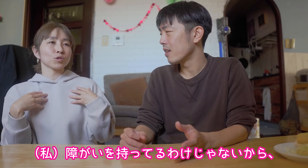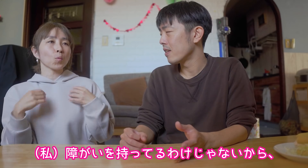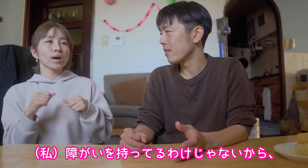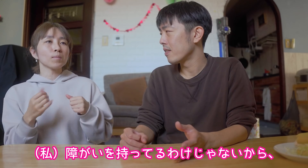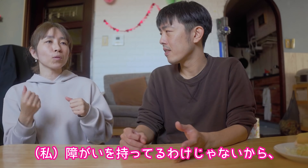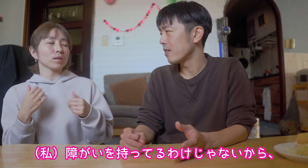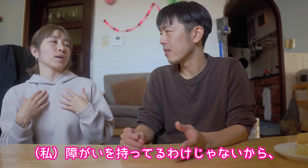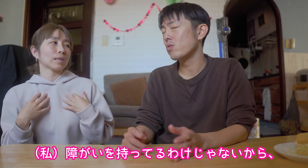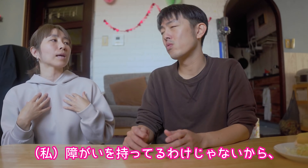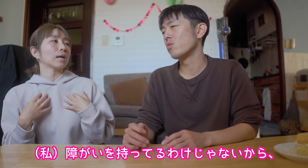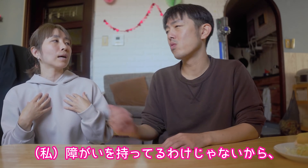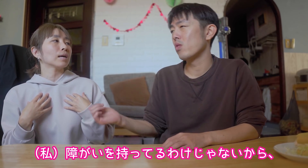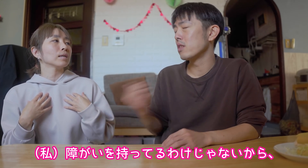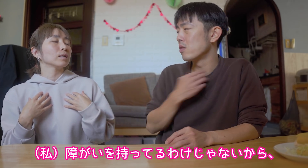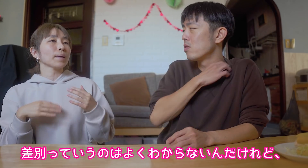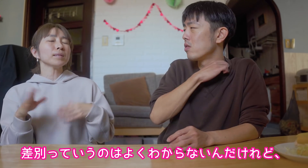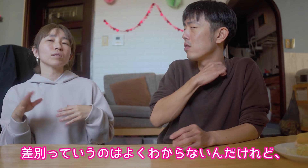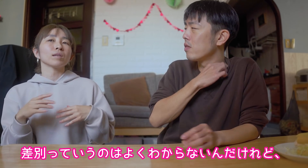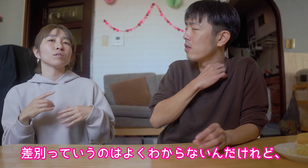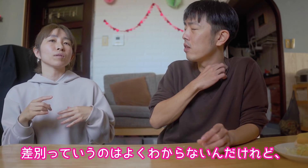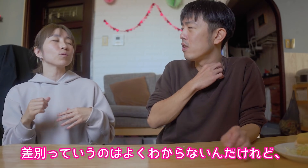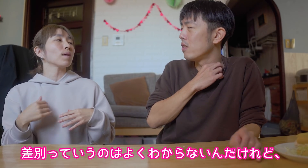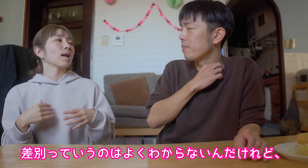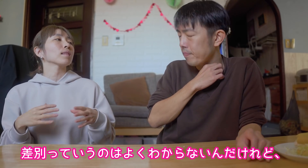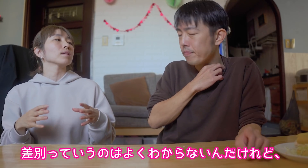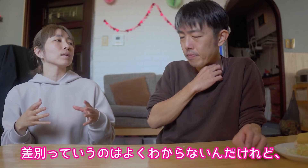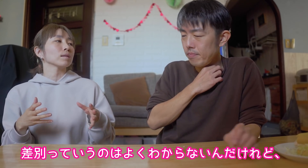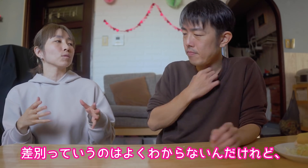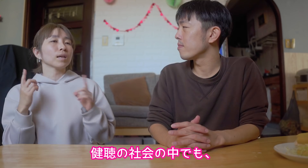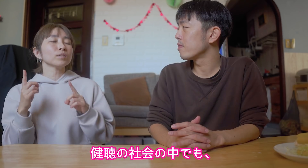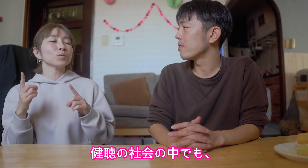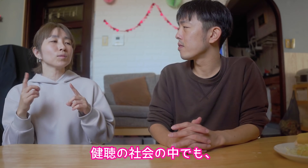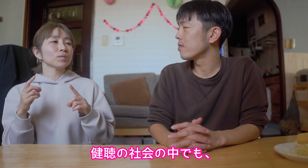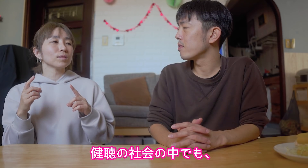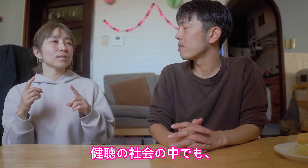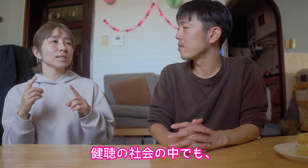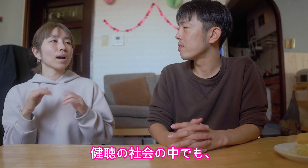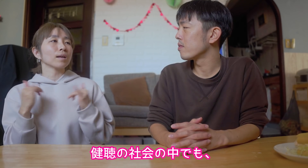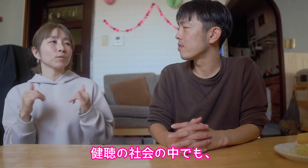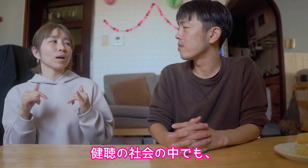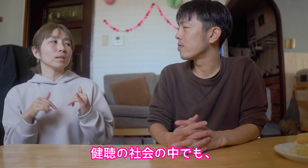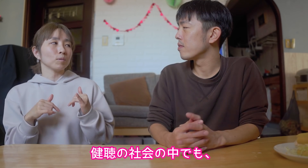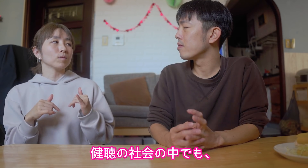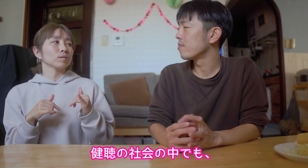(Mom)I don't have a disability, so I don't know what discrimination is, but even in the hearing-impaired society,